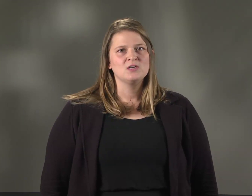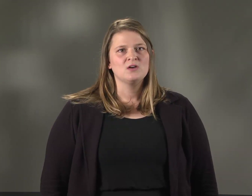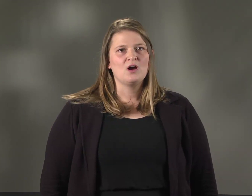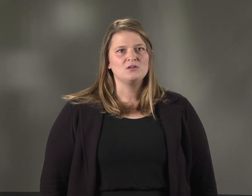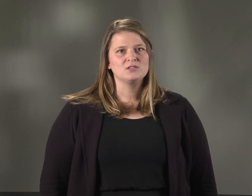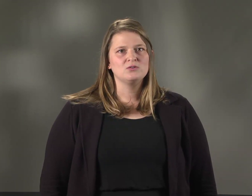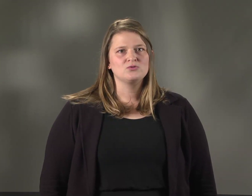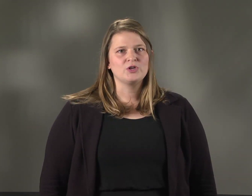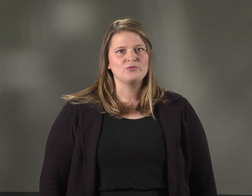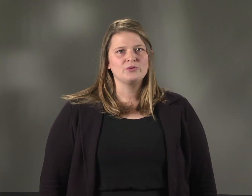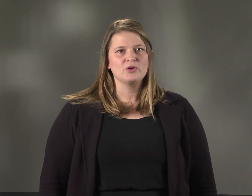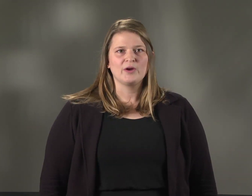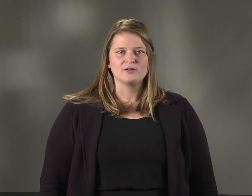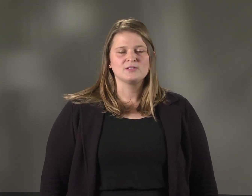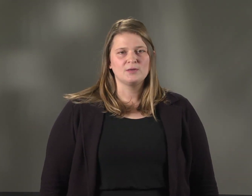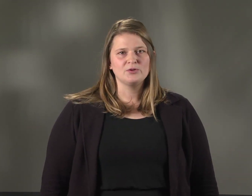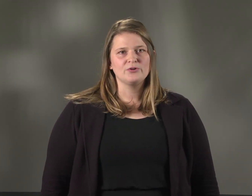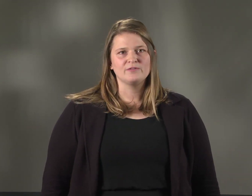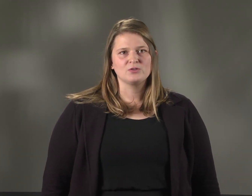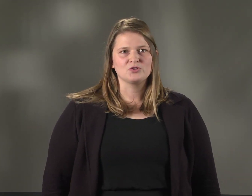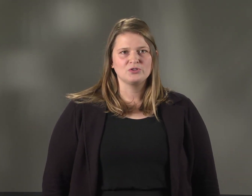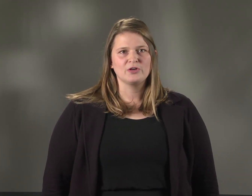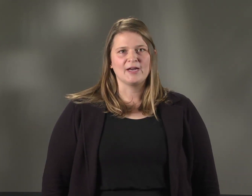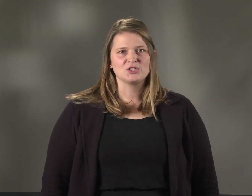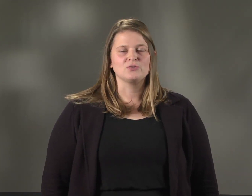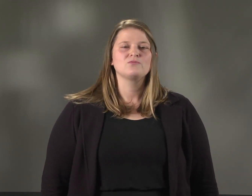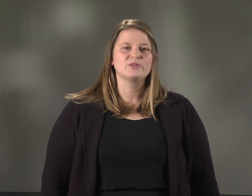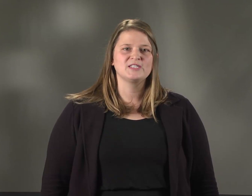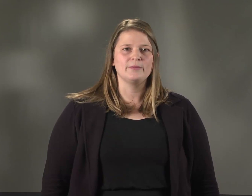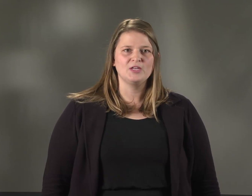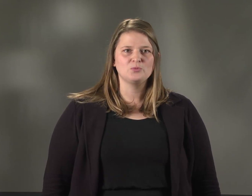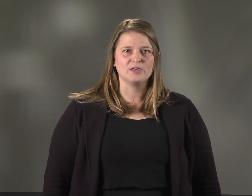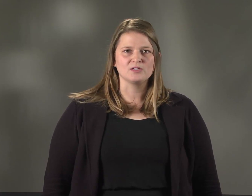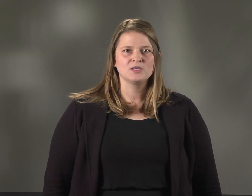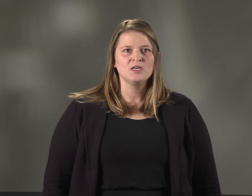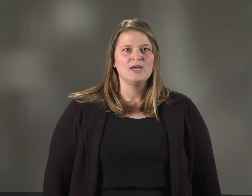also general requires some degree of social interaction with same age peers